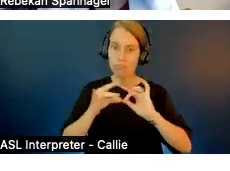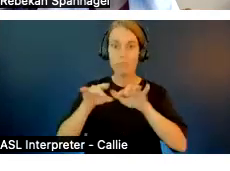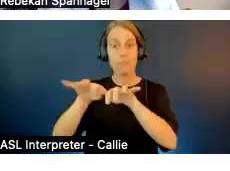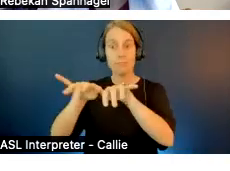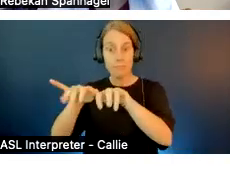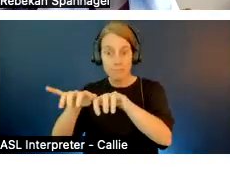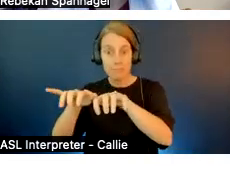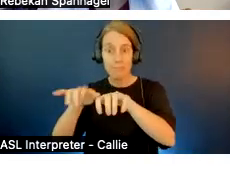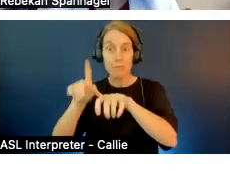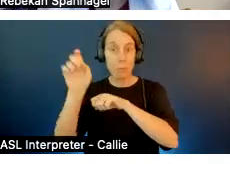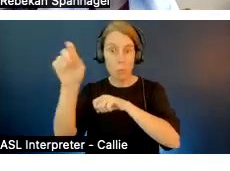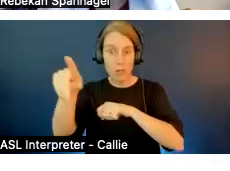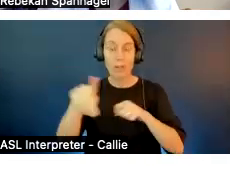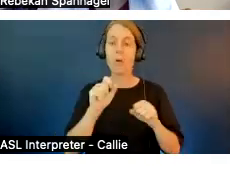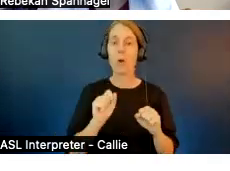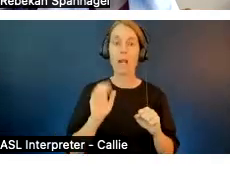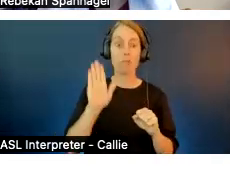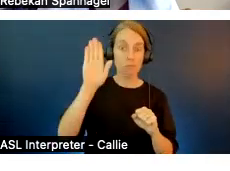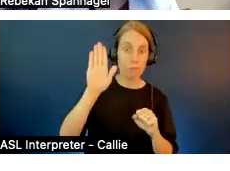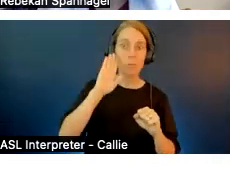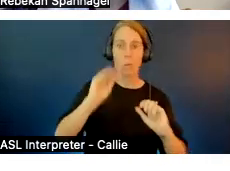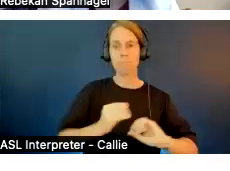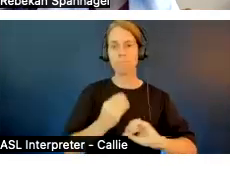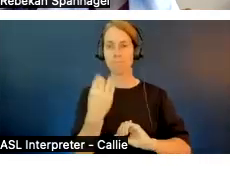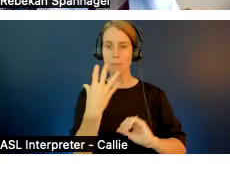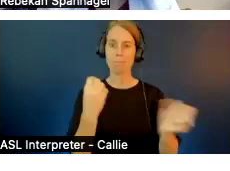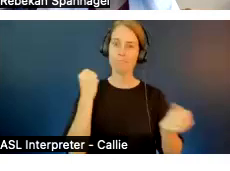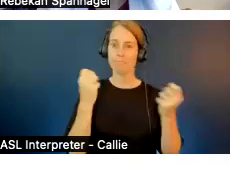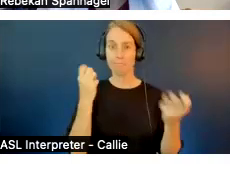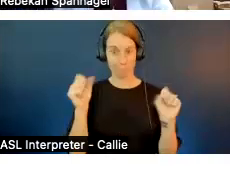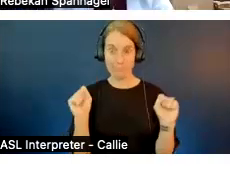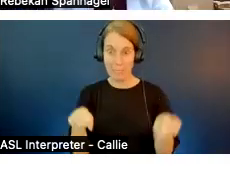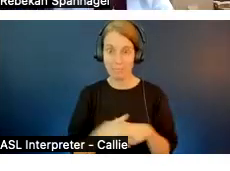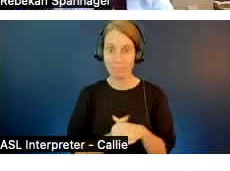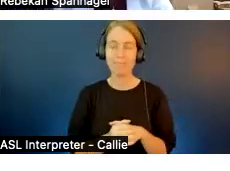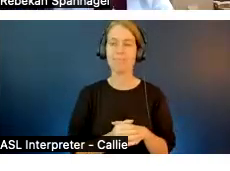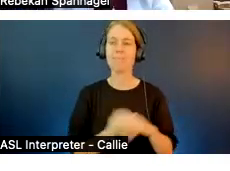and we will go ahead and get started and use everybody's time wisely if i can go ahead and